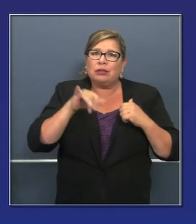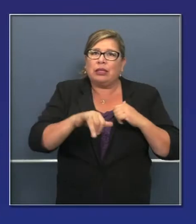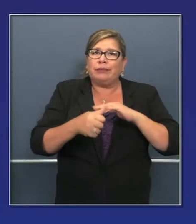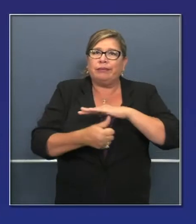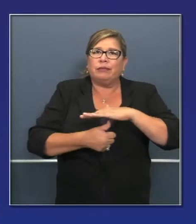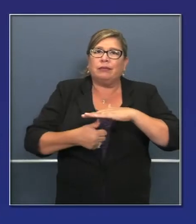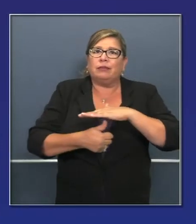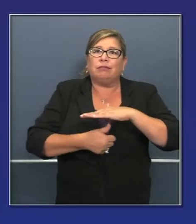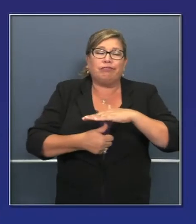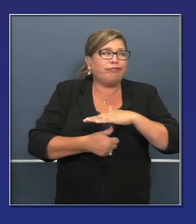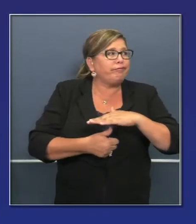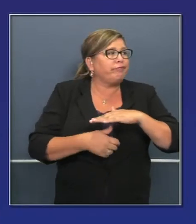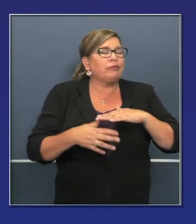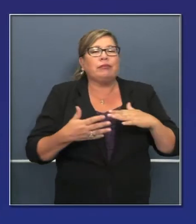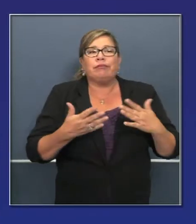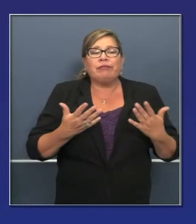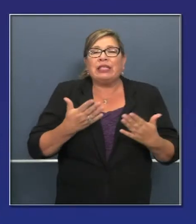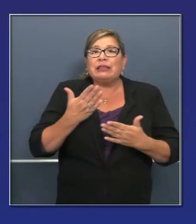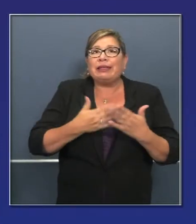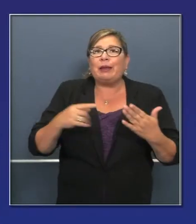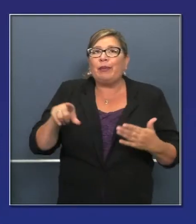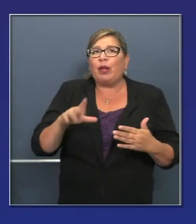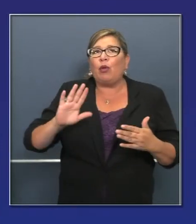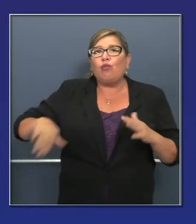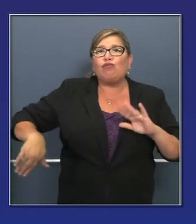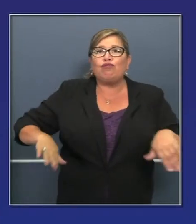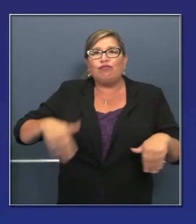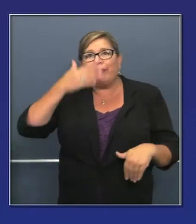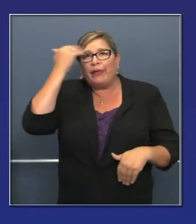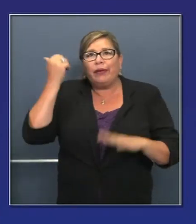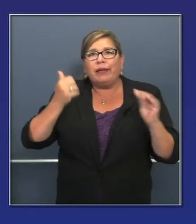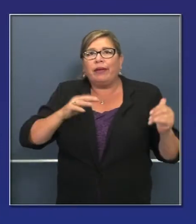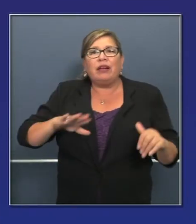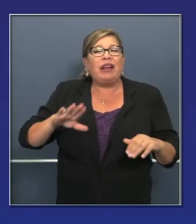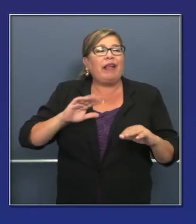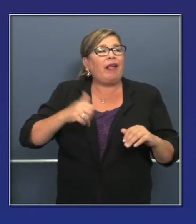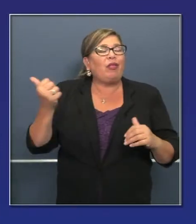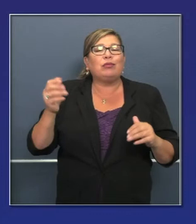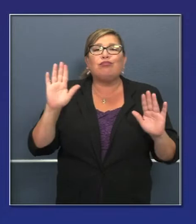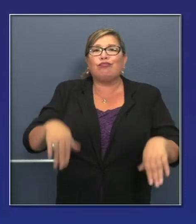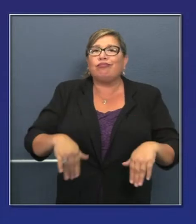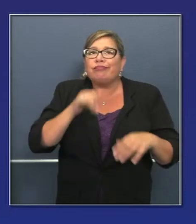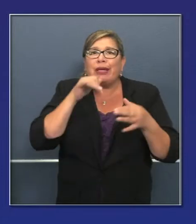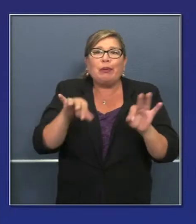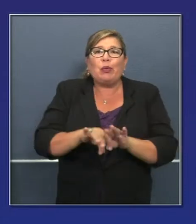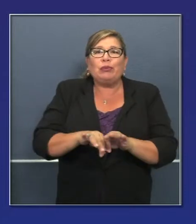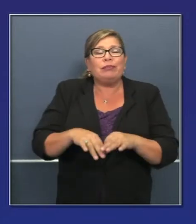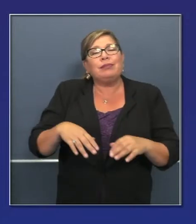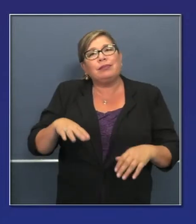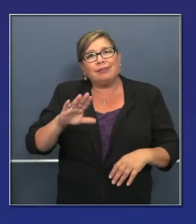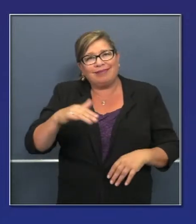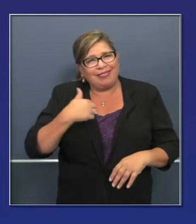little amnesia others have just frankly taken down their guard and I understand that we're all human